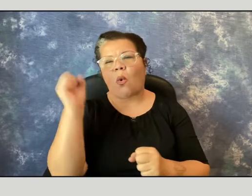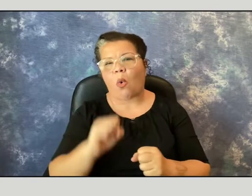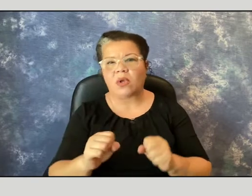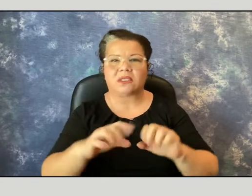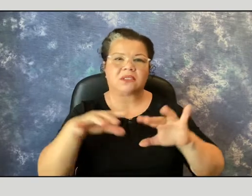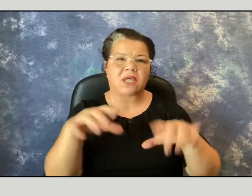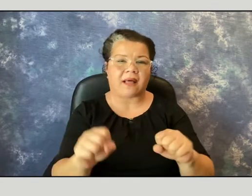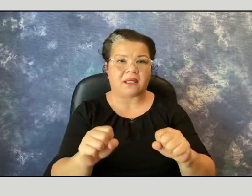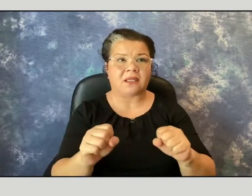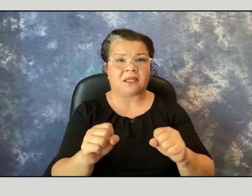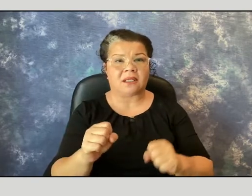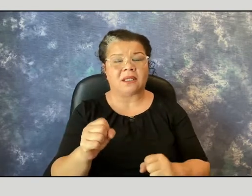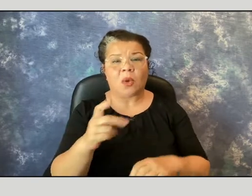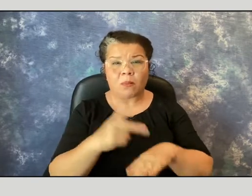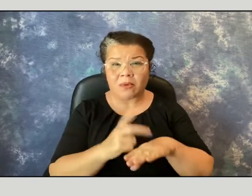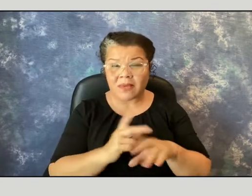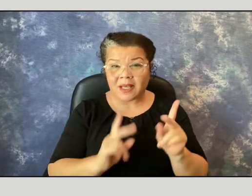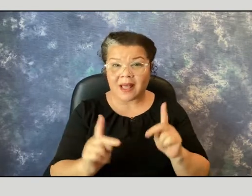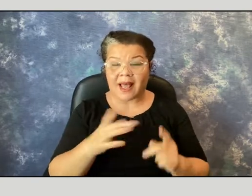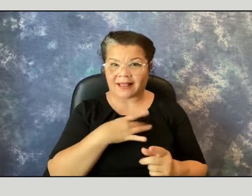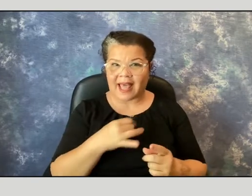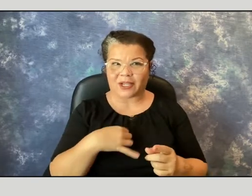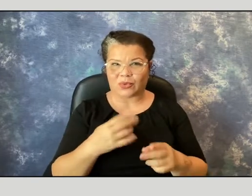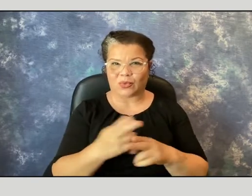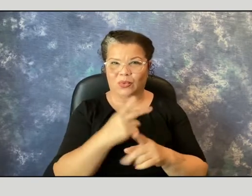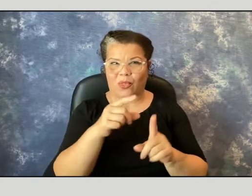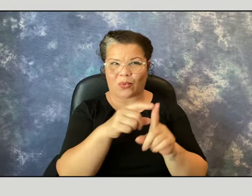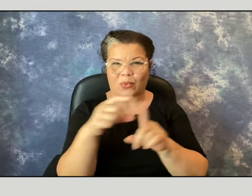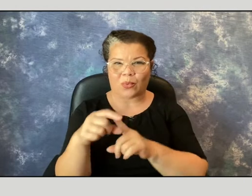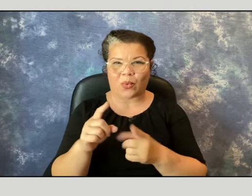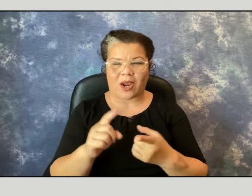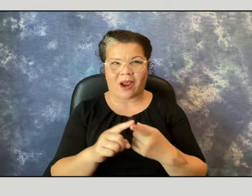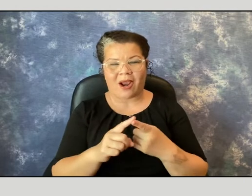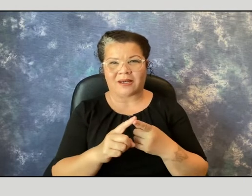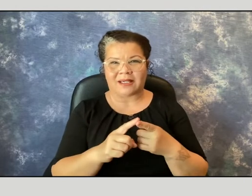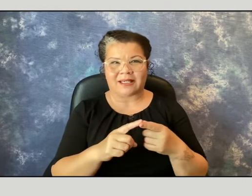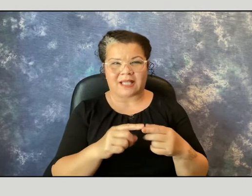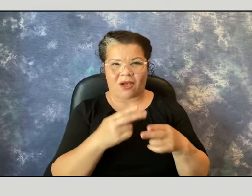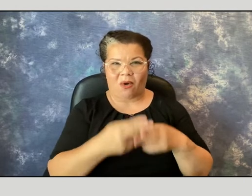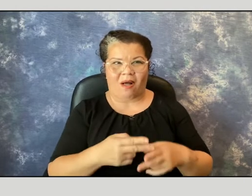to kind of grab onto these titles. Instead, we need to understand ourselves